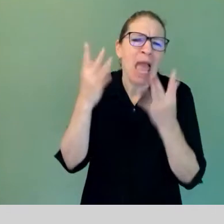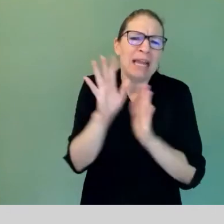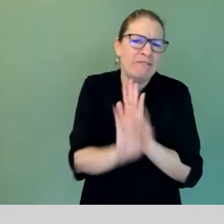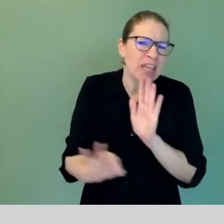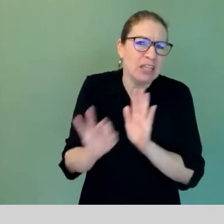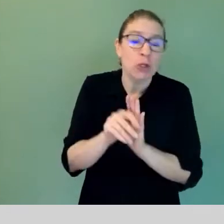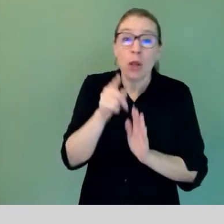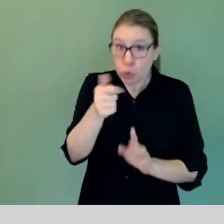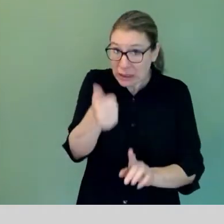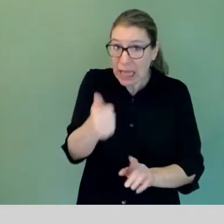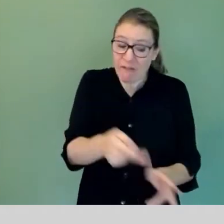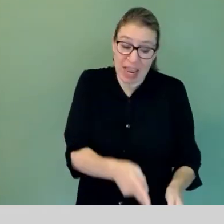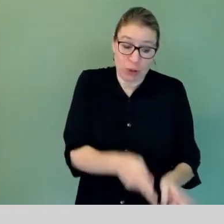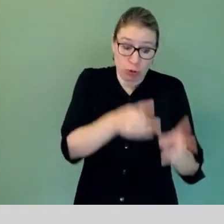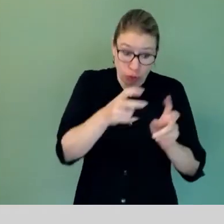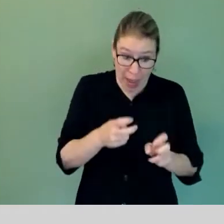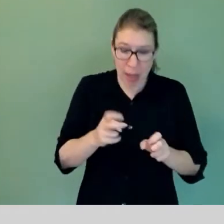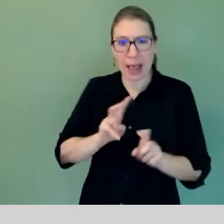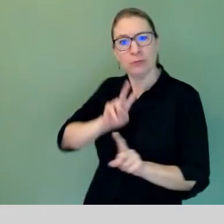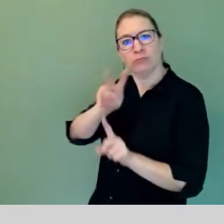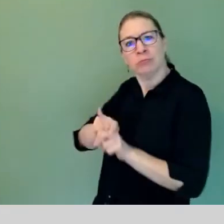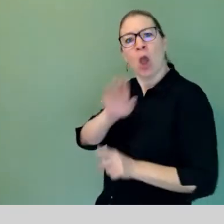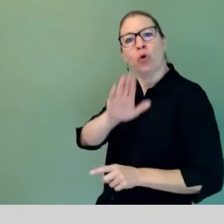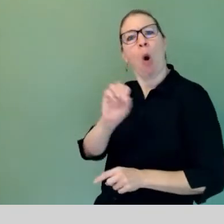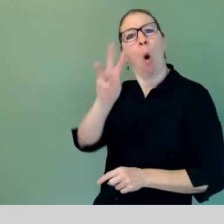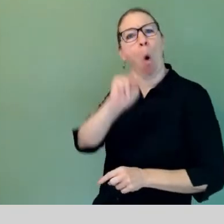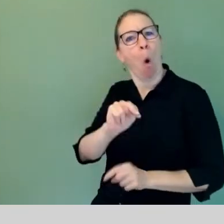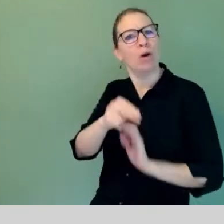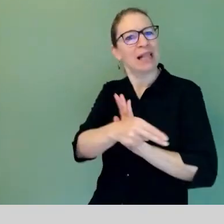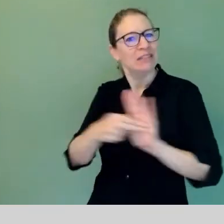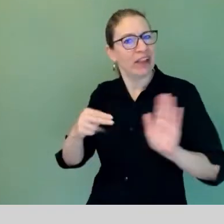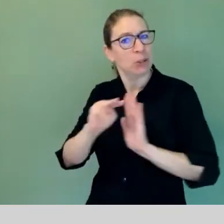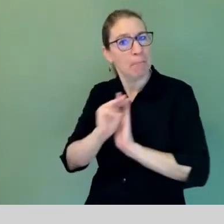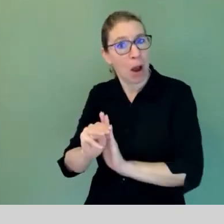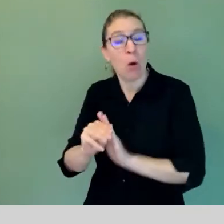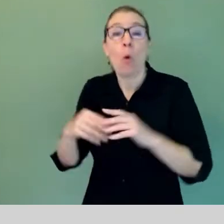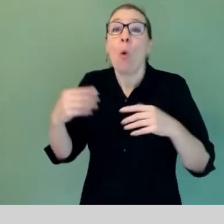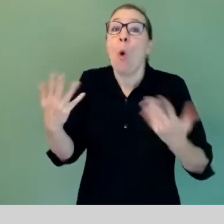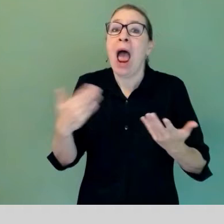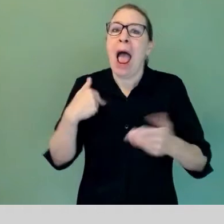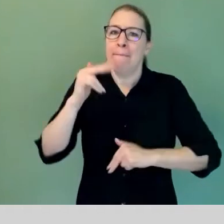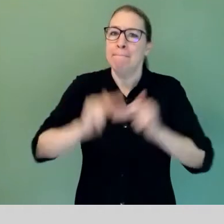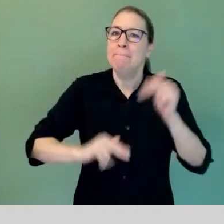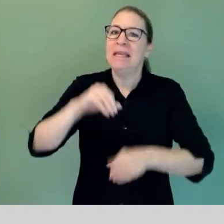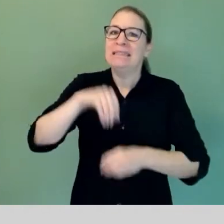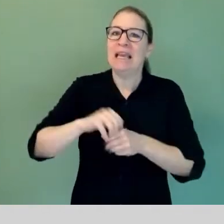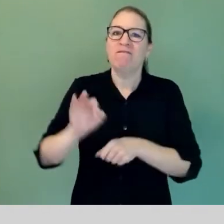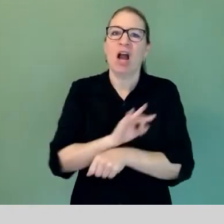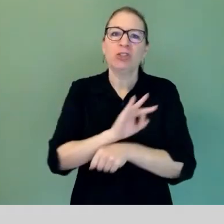You can extract these features, use them with your own classification model, or there's a built-in functionality